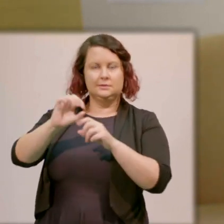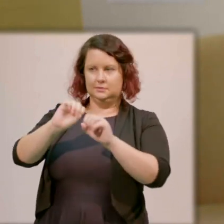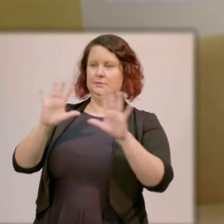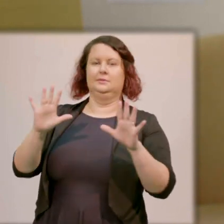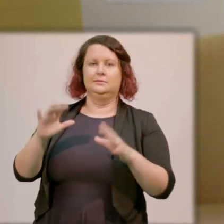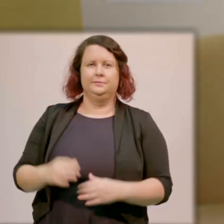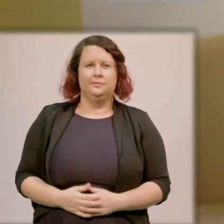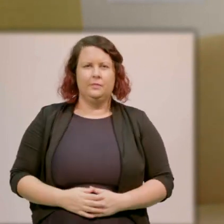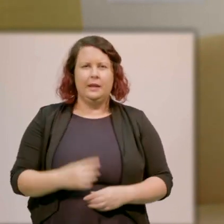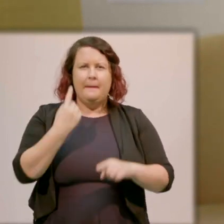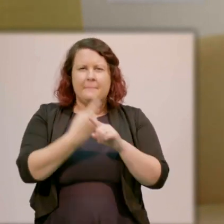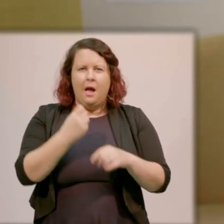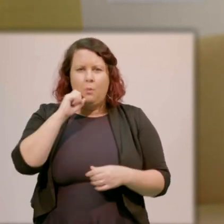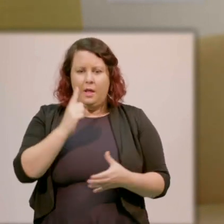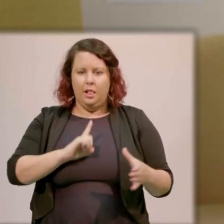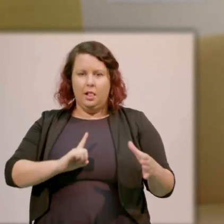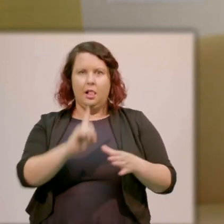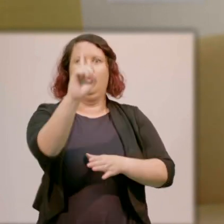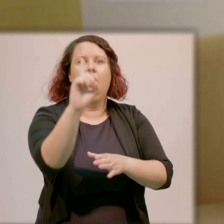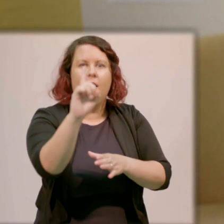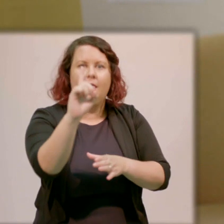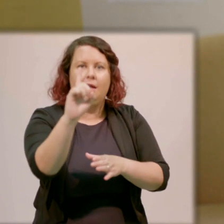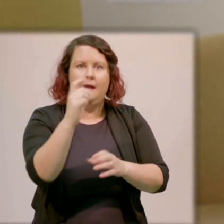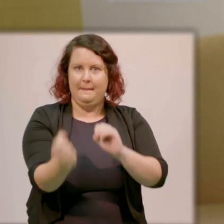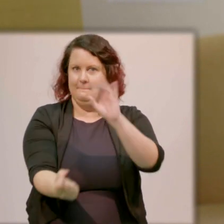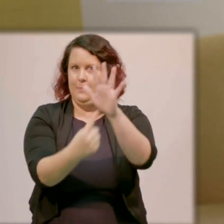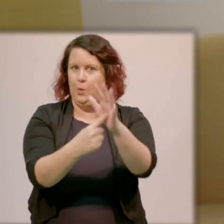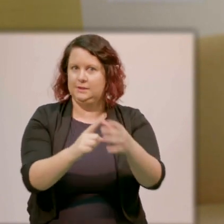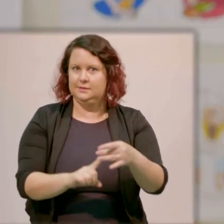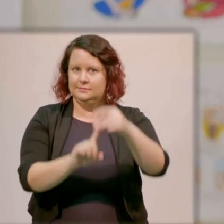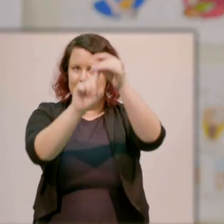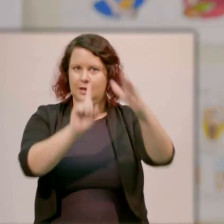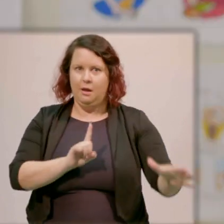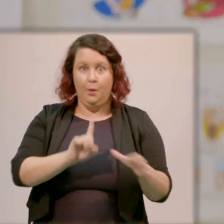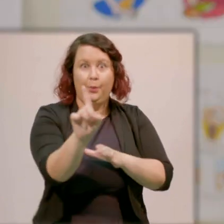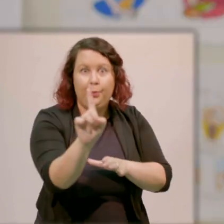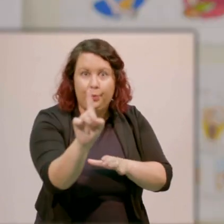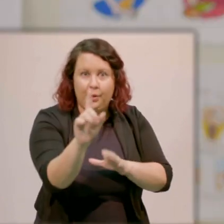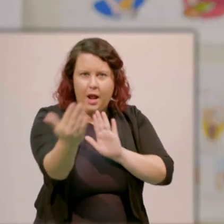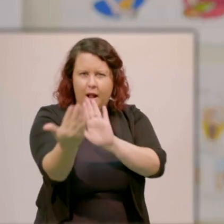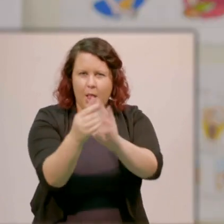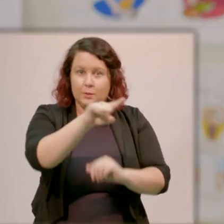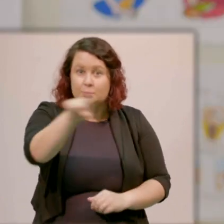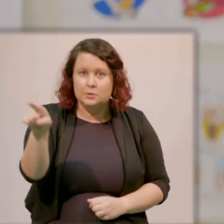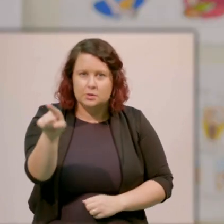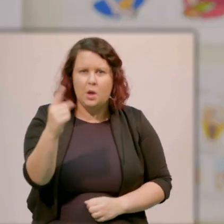Size and placement is used in comic books to show the importance of main characters. The most important character is often placed in the foreground,